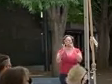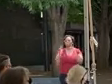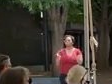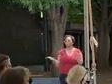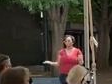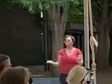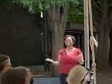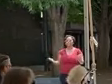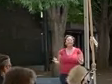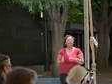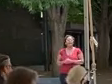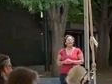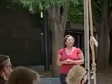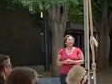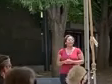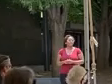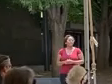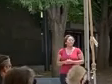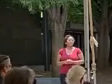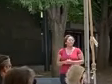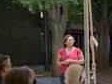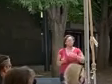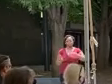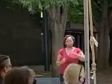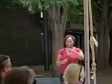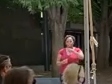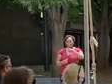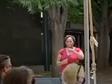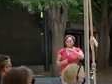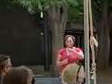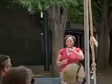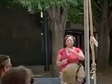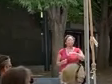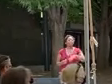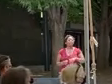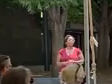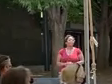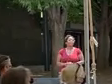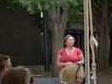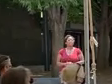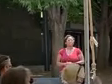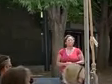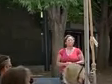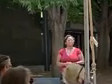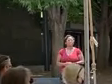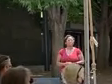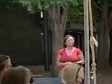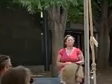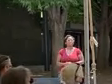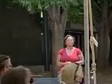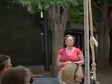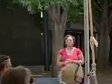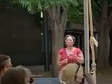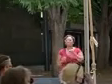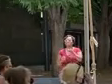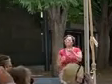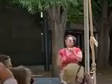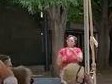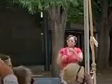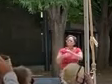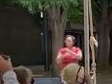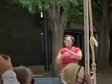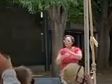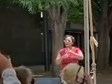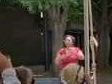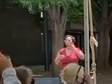so I have obviously seen a little bit on the front lines what this has done to our community.